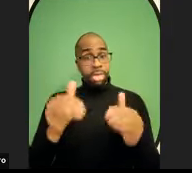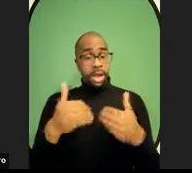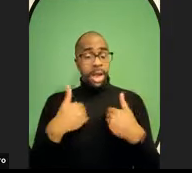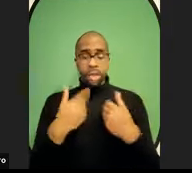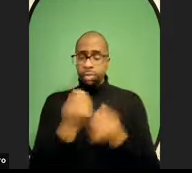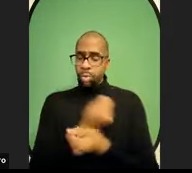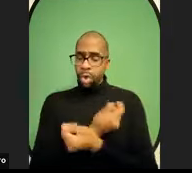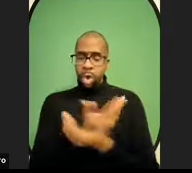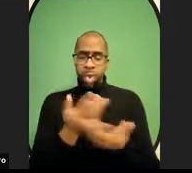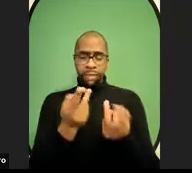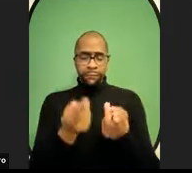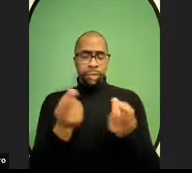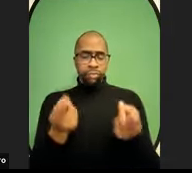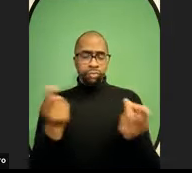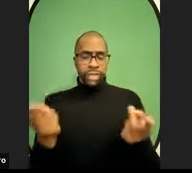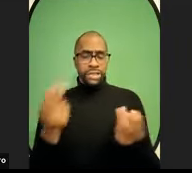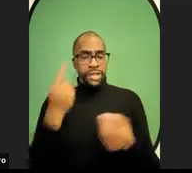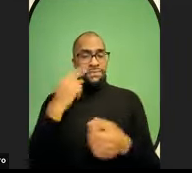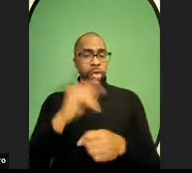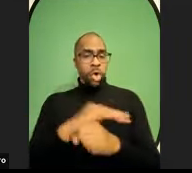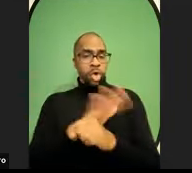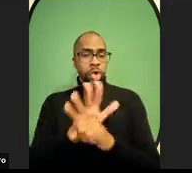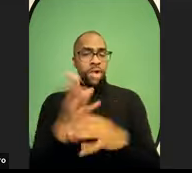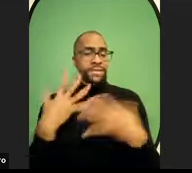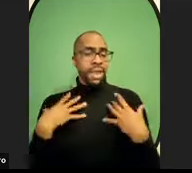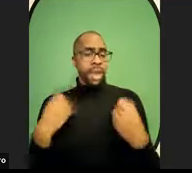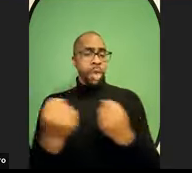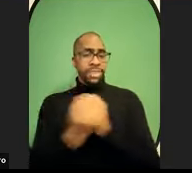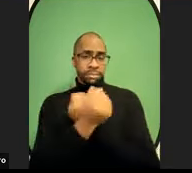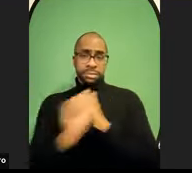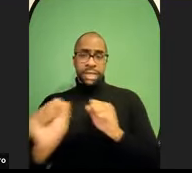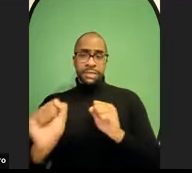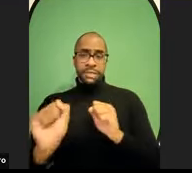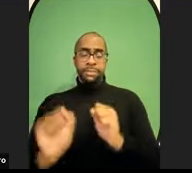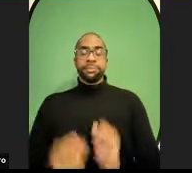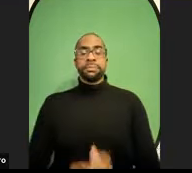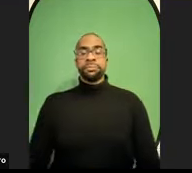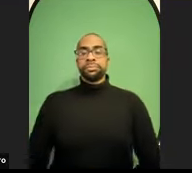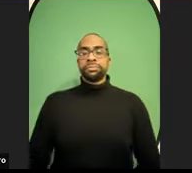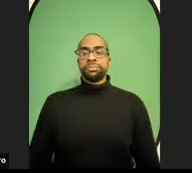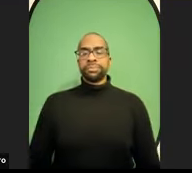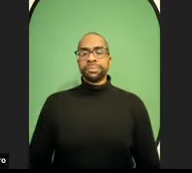so that's going to have all of the.